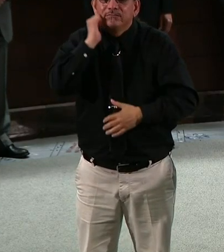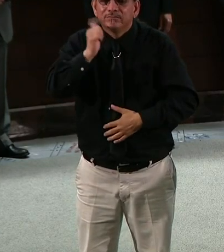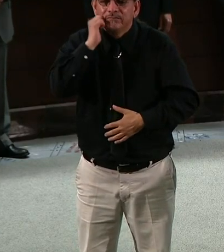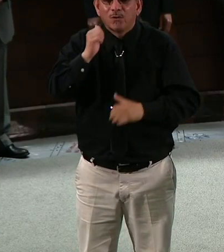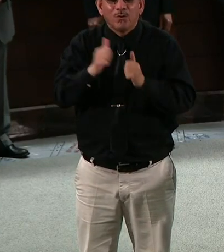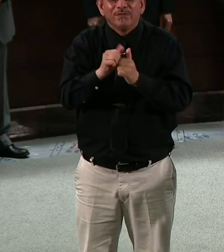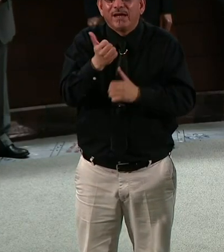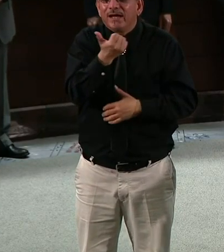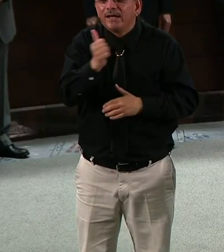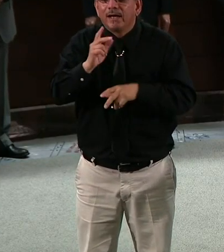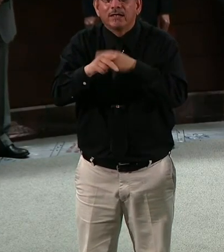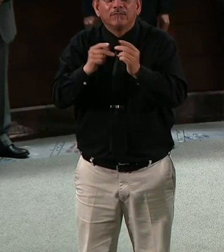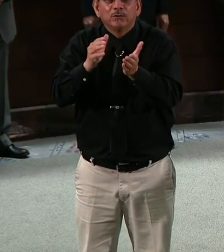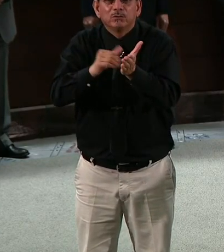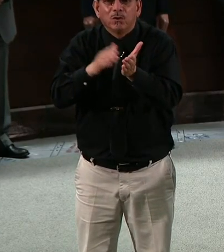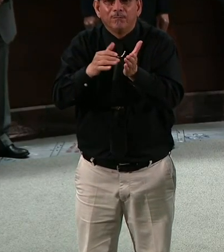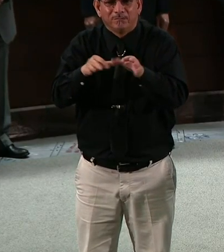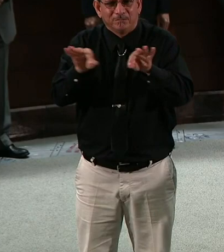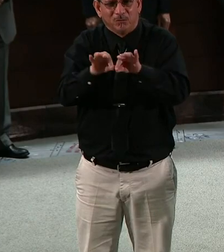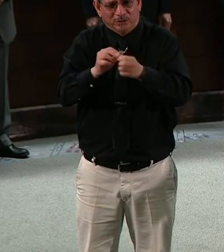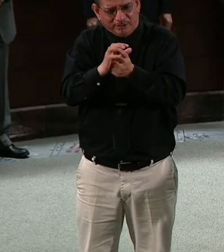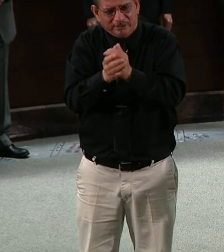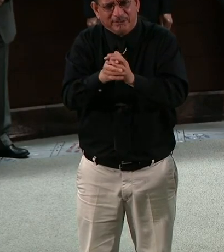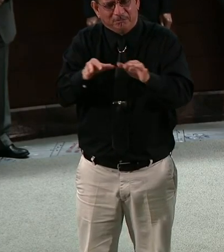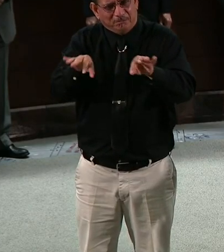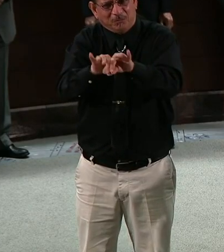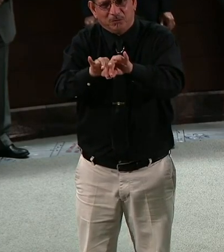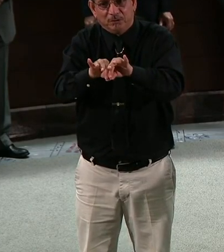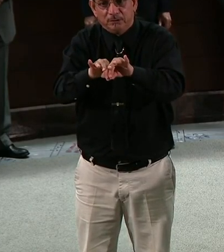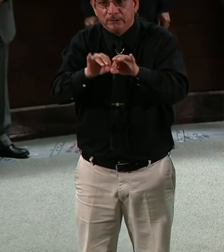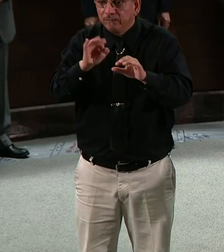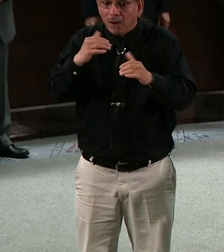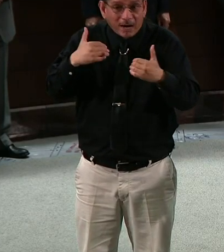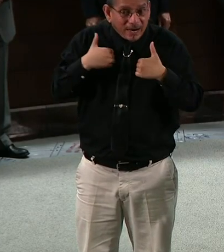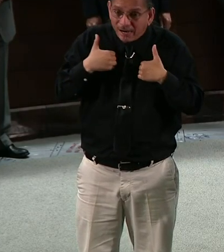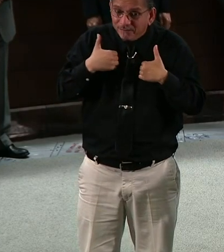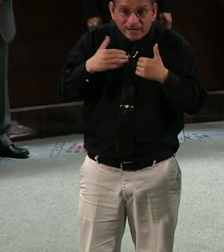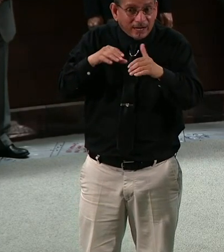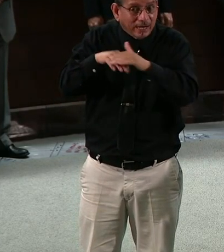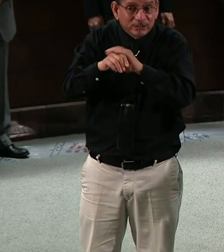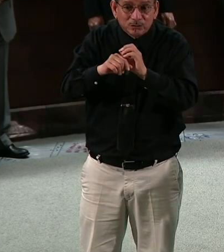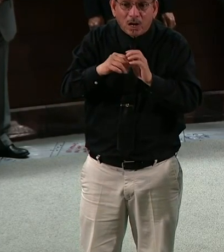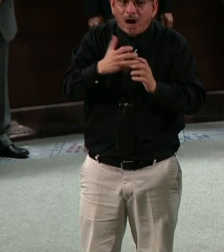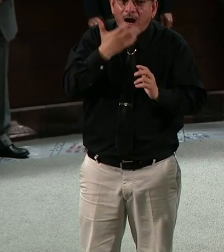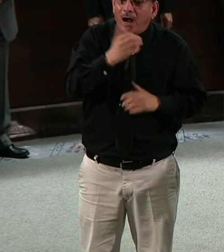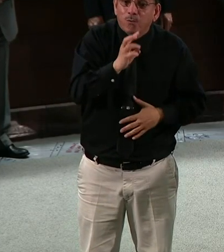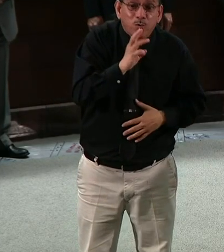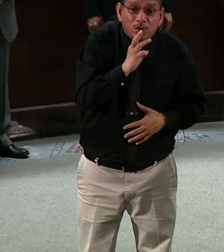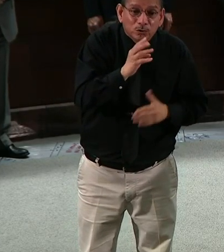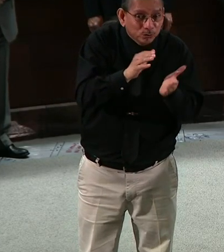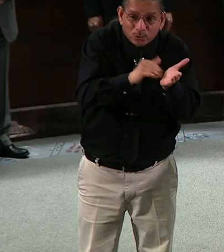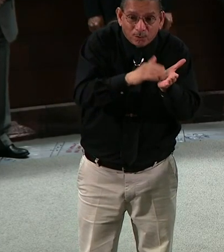TWENTY A- LOT ON THE- AND MANAL.